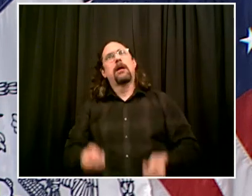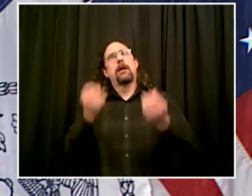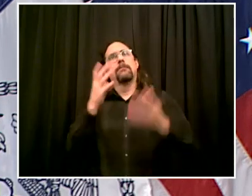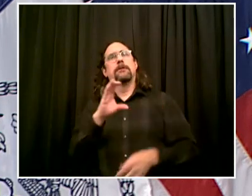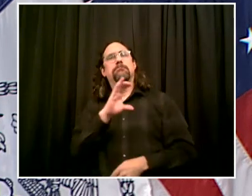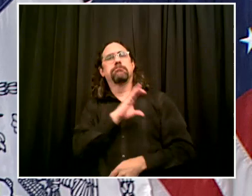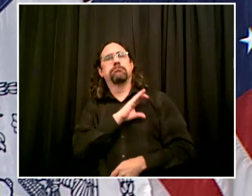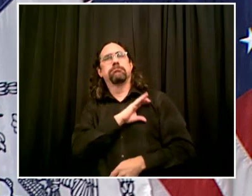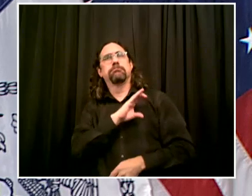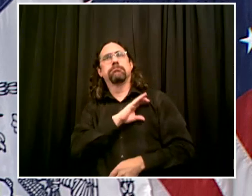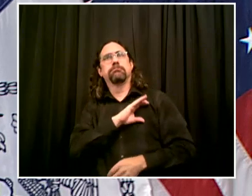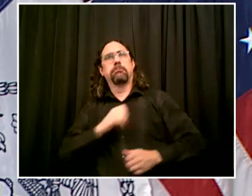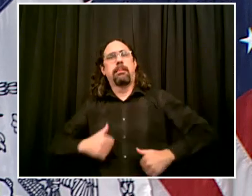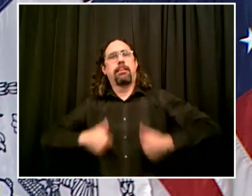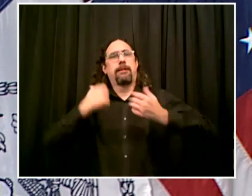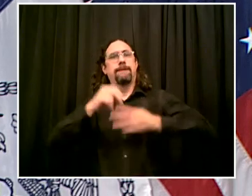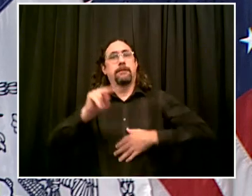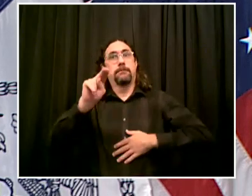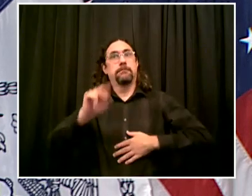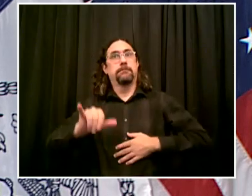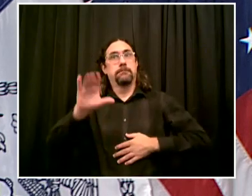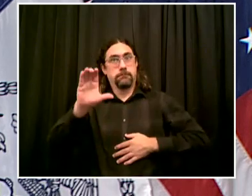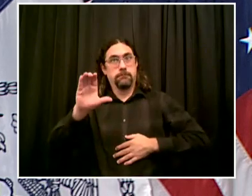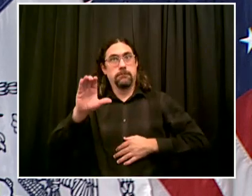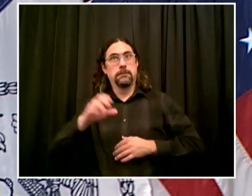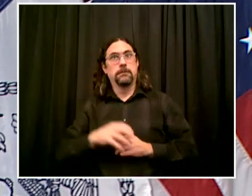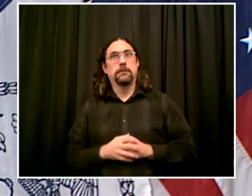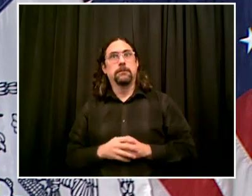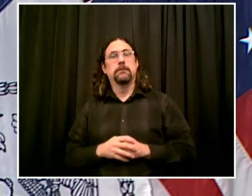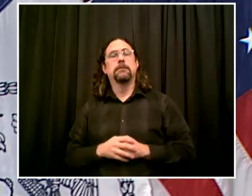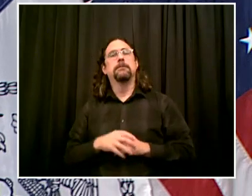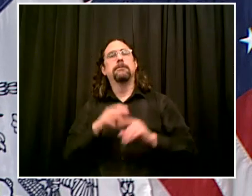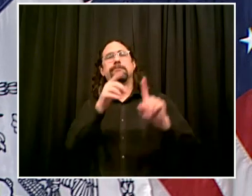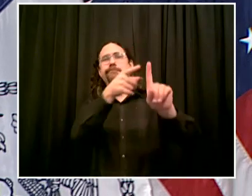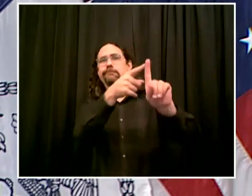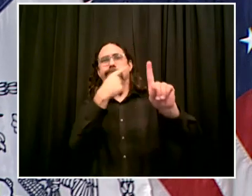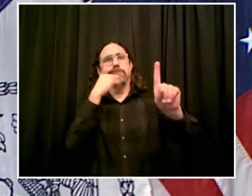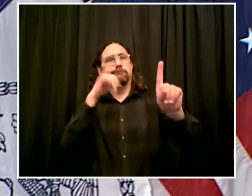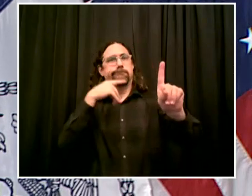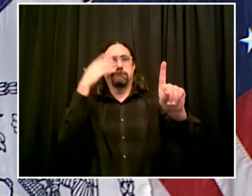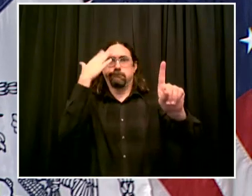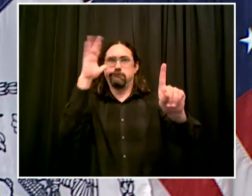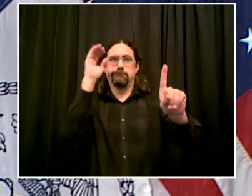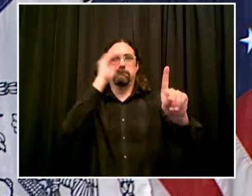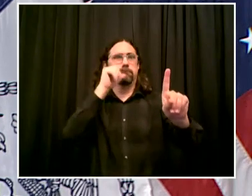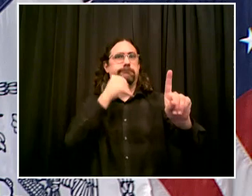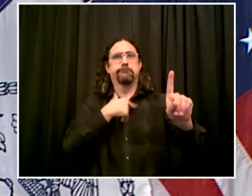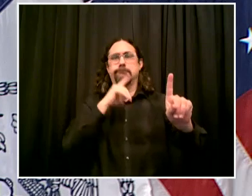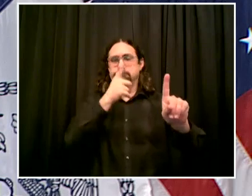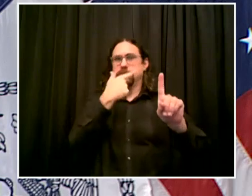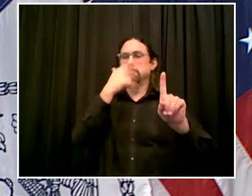WHEN THE NYPD POLICE MCOMSIISONER WA S ASKED HOW MANY POLICE OFFICERS LIVE IN THE